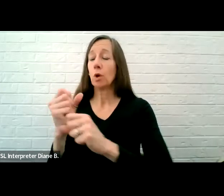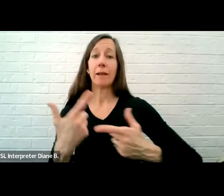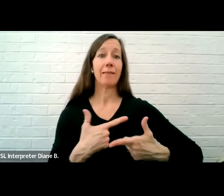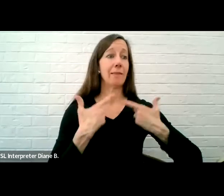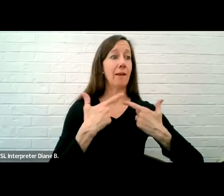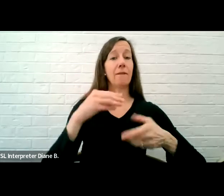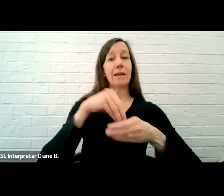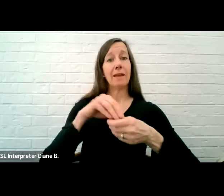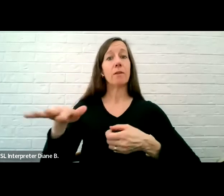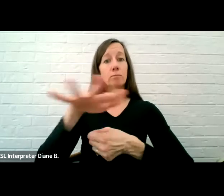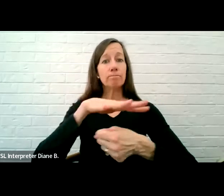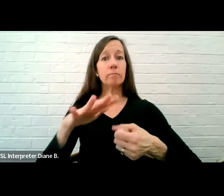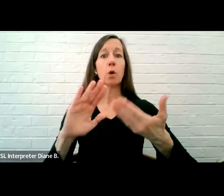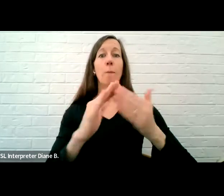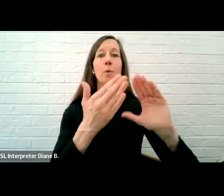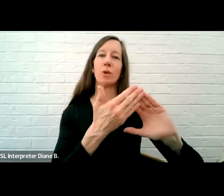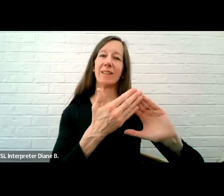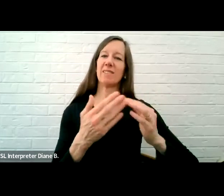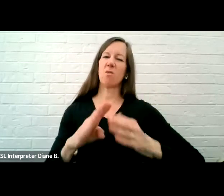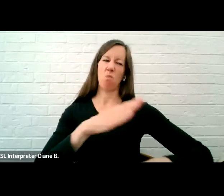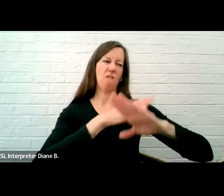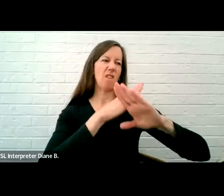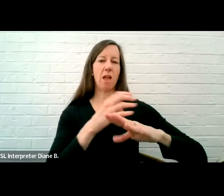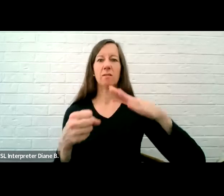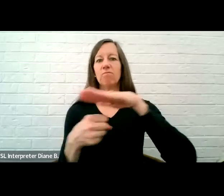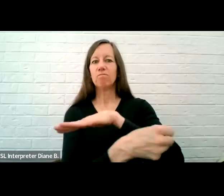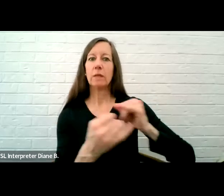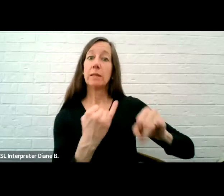We work with partners across Federal Government, including the centers